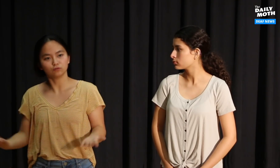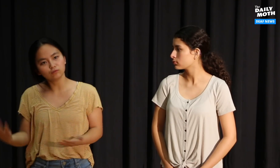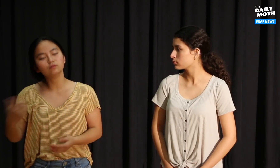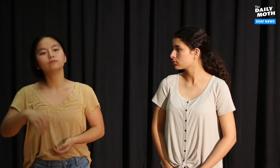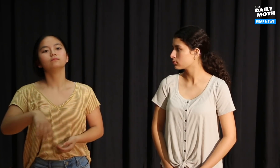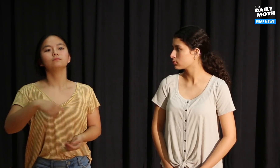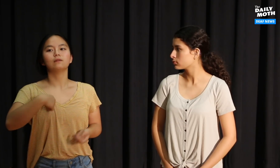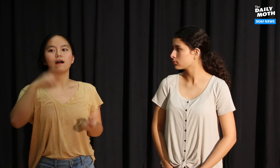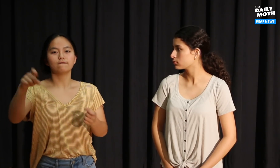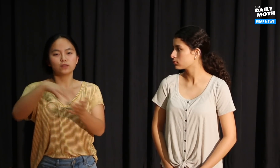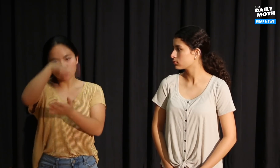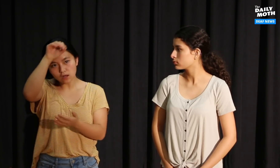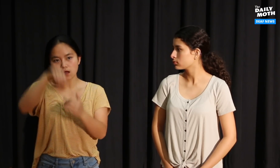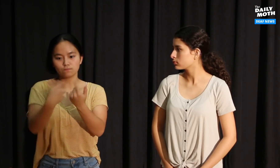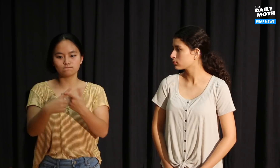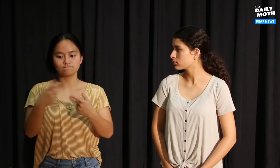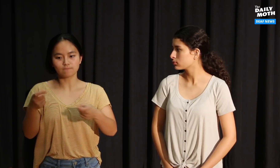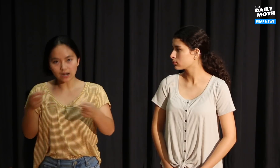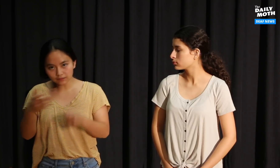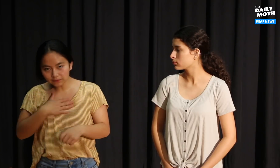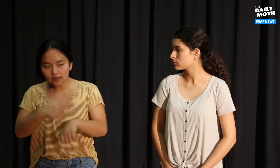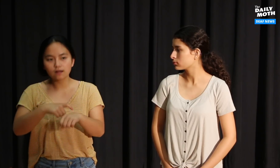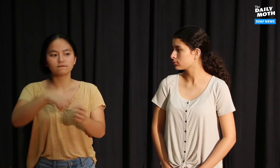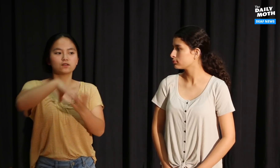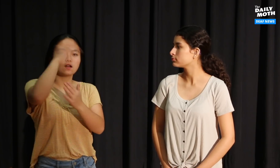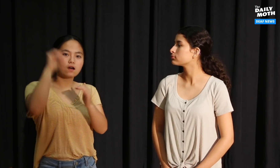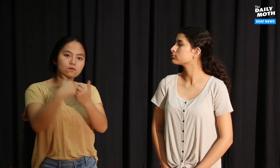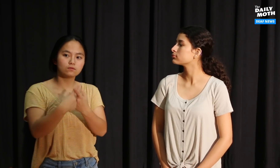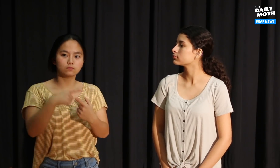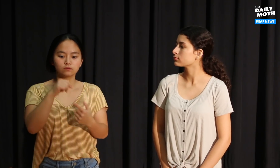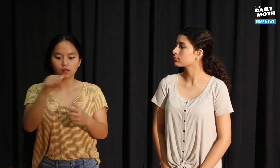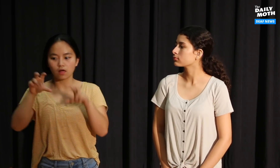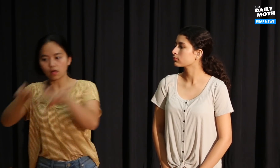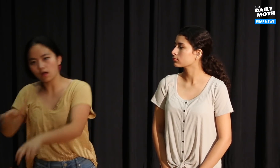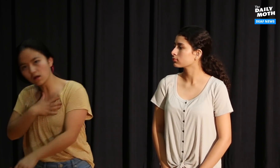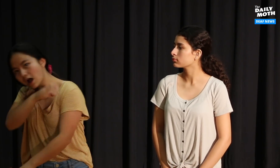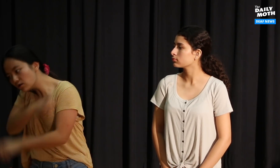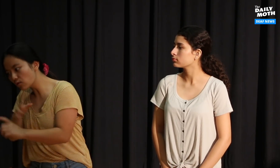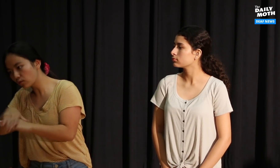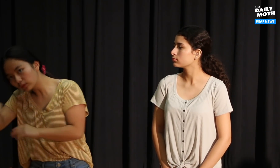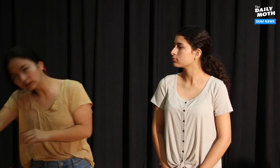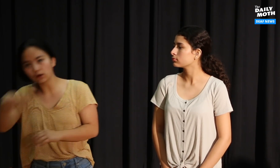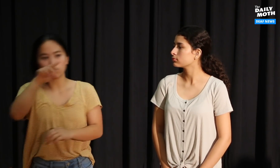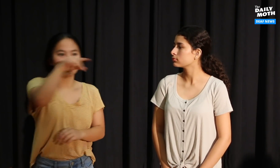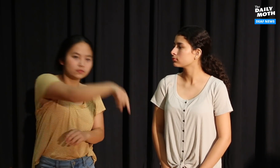then go to school here in the afternoon. I have to learn how to manage my time and learn how to not spend all my energy on one task.